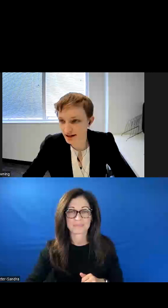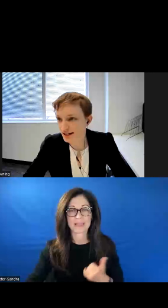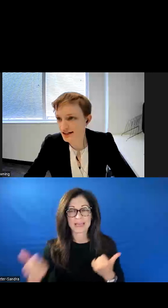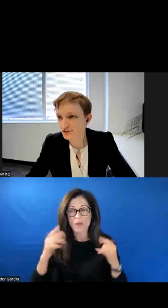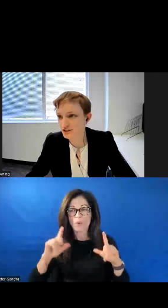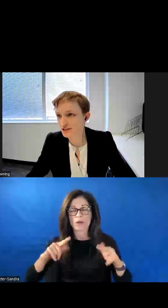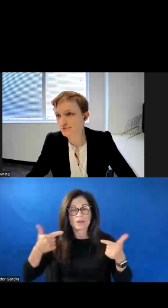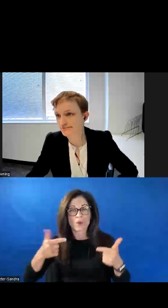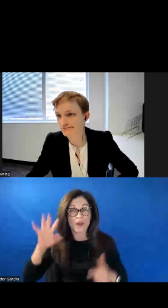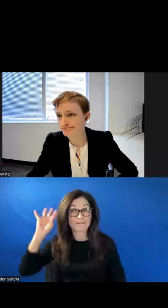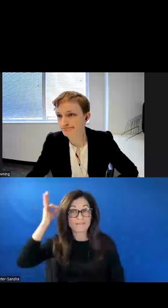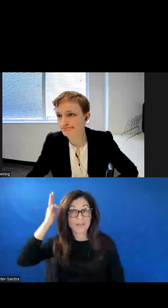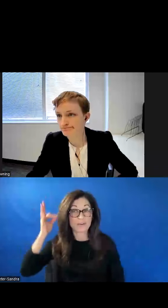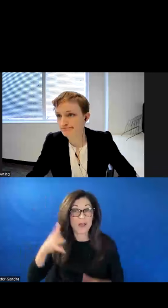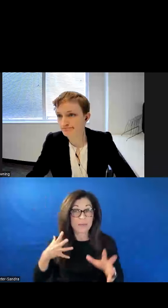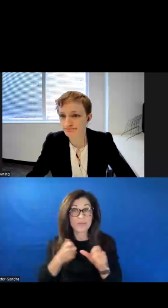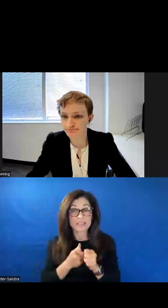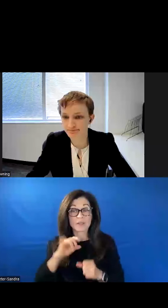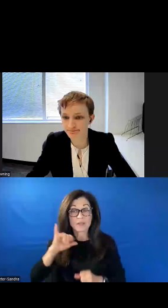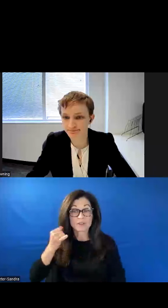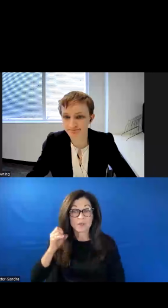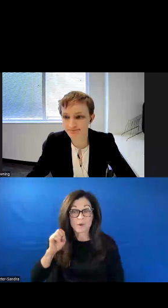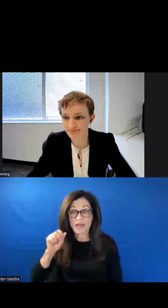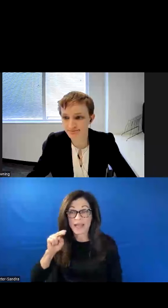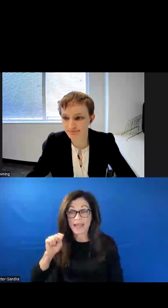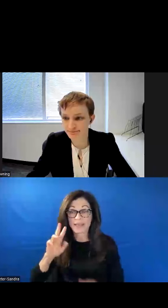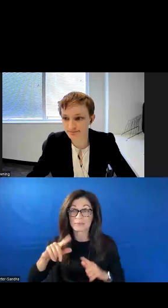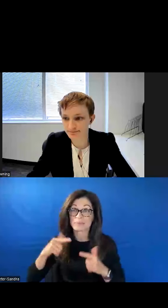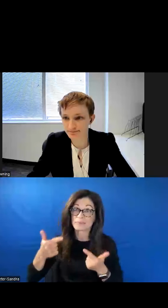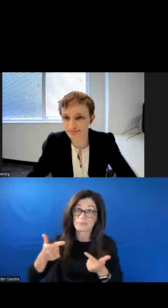JOANNA. >>: THANK YOU. I KNOW THAT